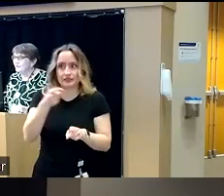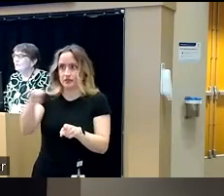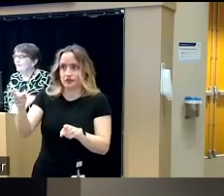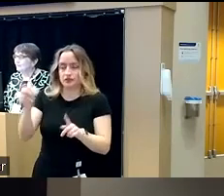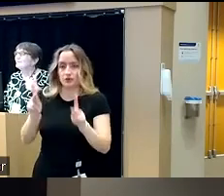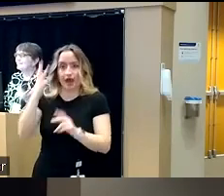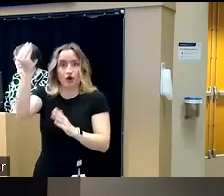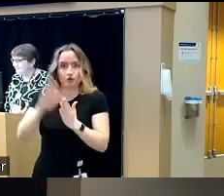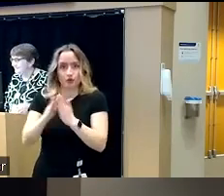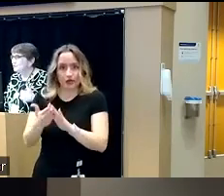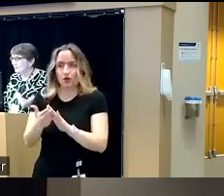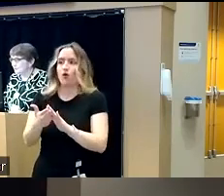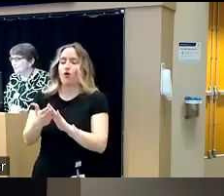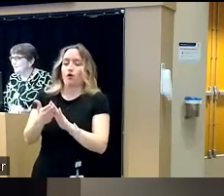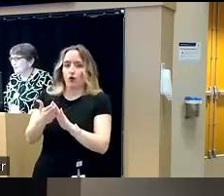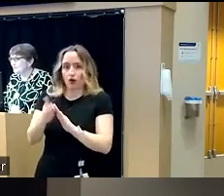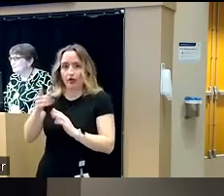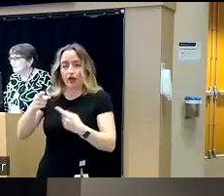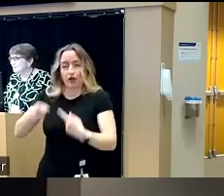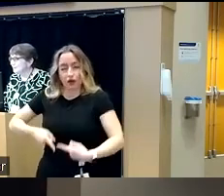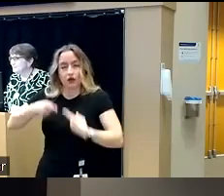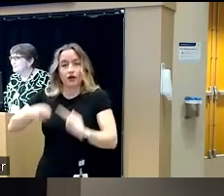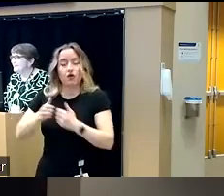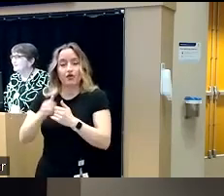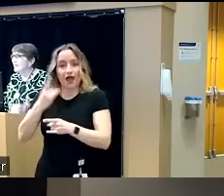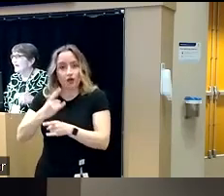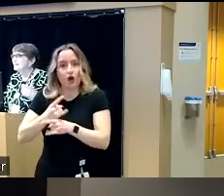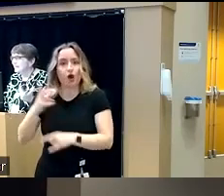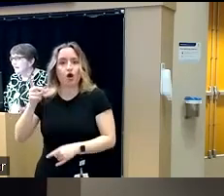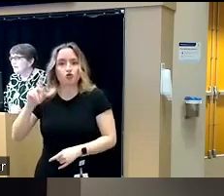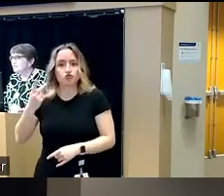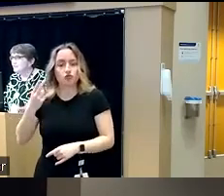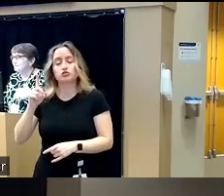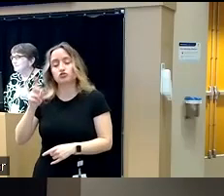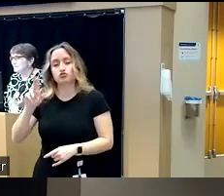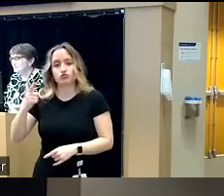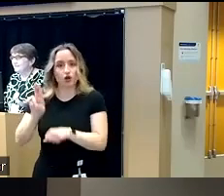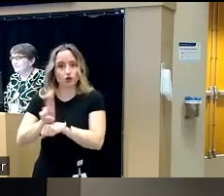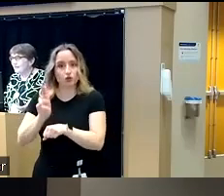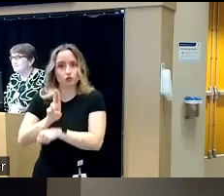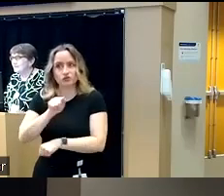are who have really struggled with alcohol and drug problems they are not uh just standardized